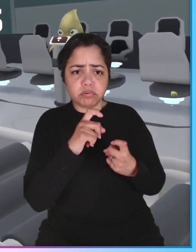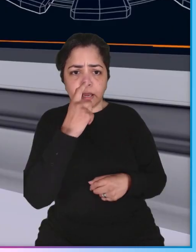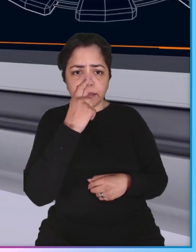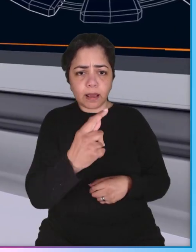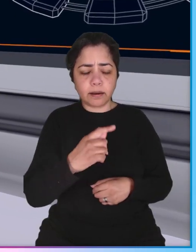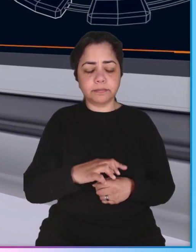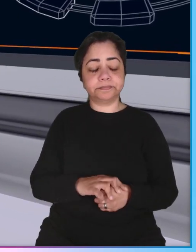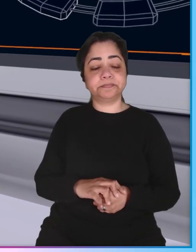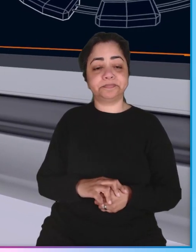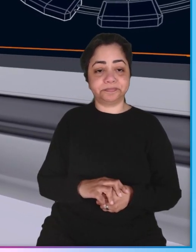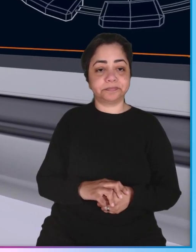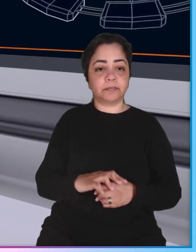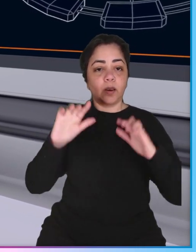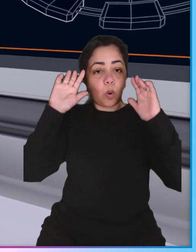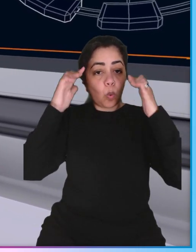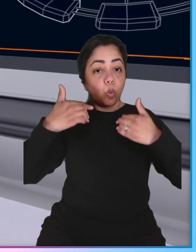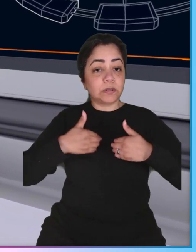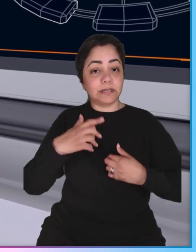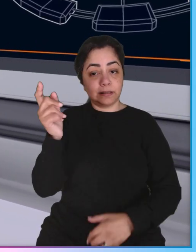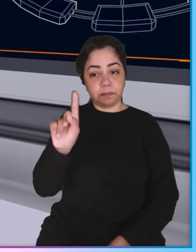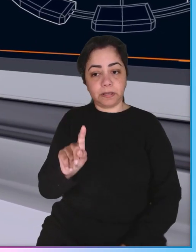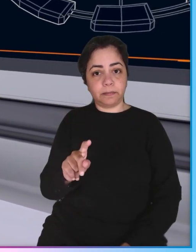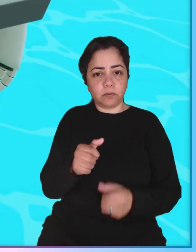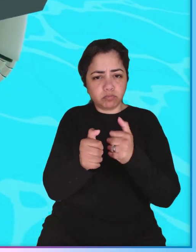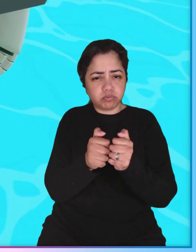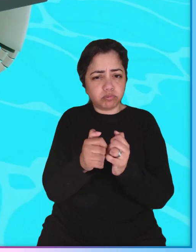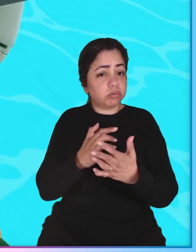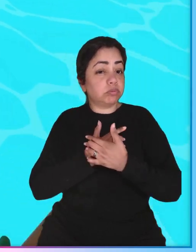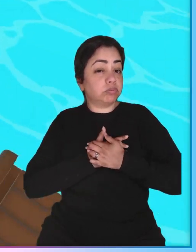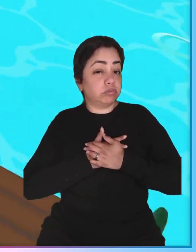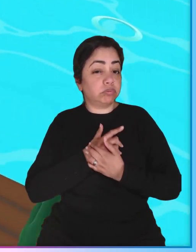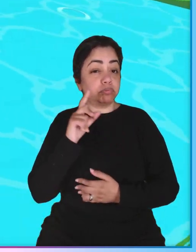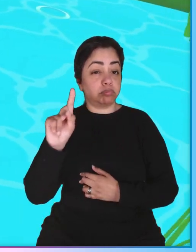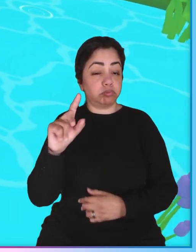[Game character] I’m detecting Groob energy signatures.